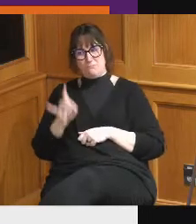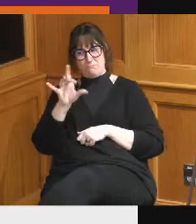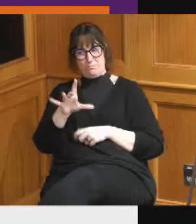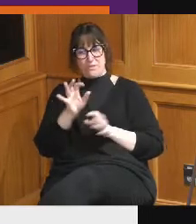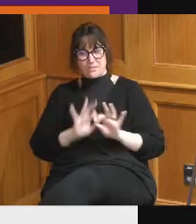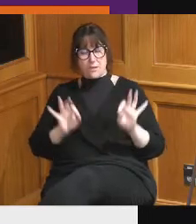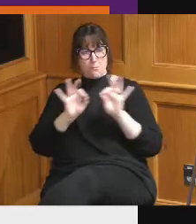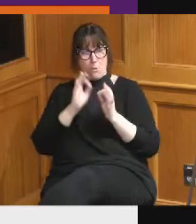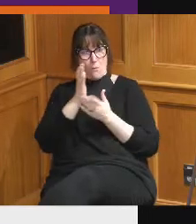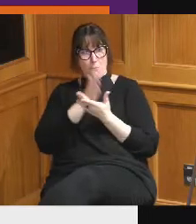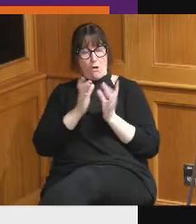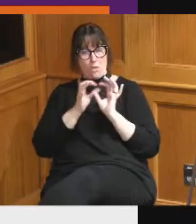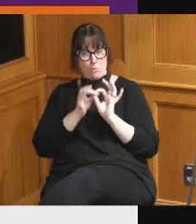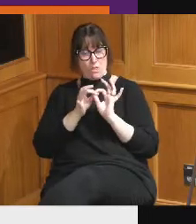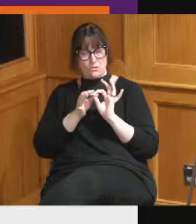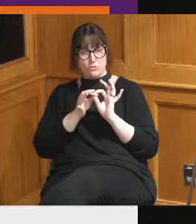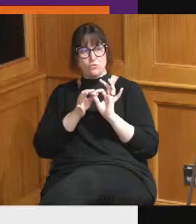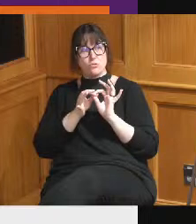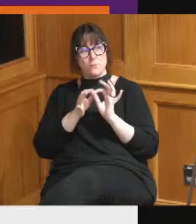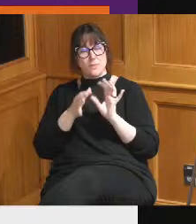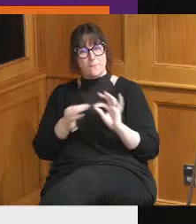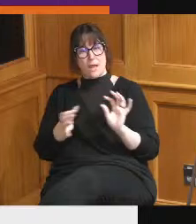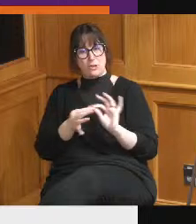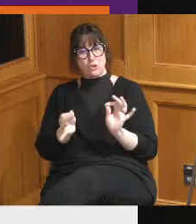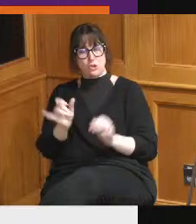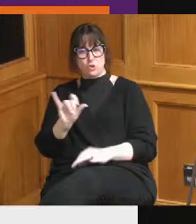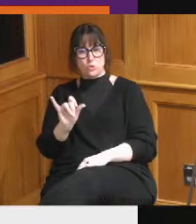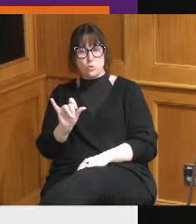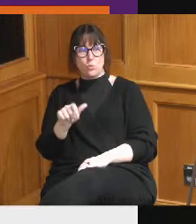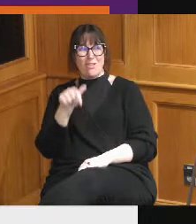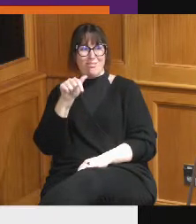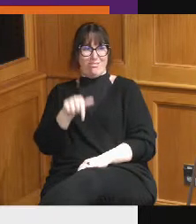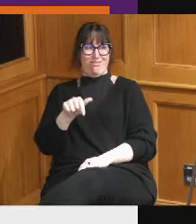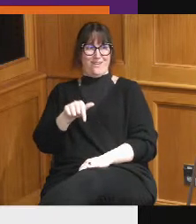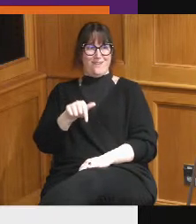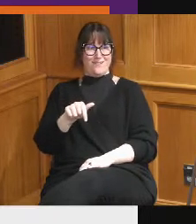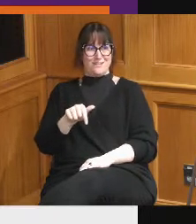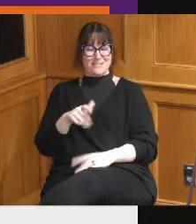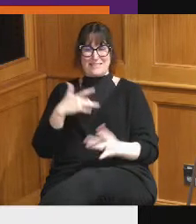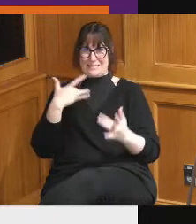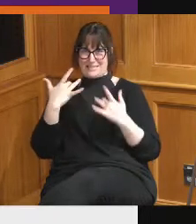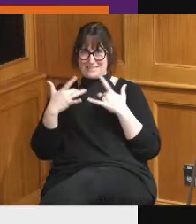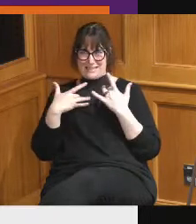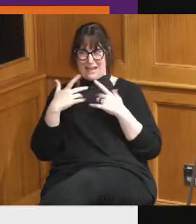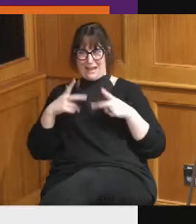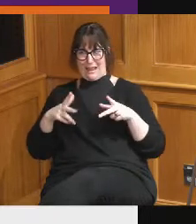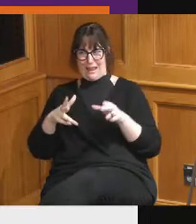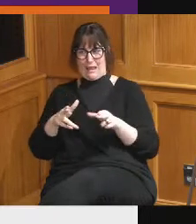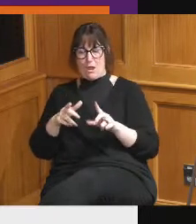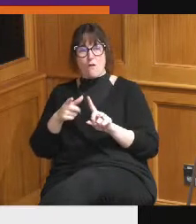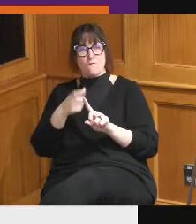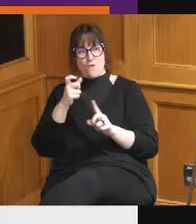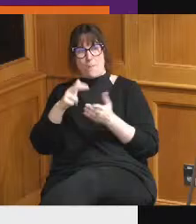of the relationship is another this is another exciting expert from a big long legal contract